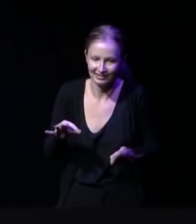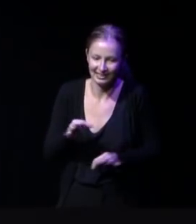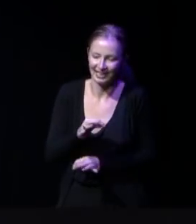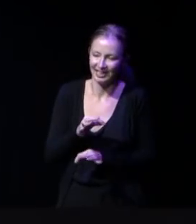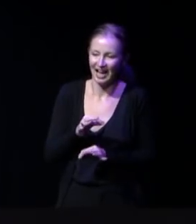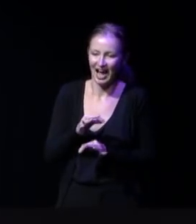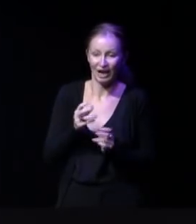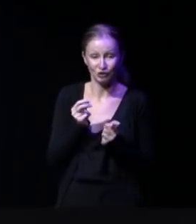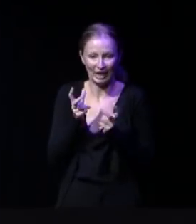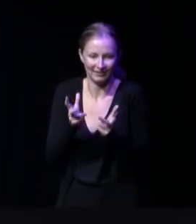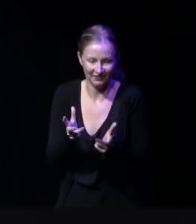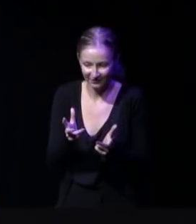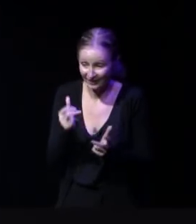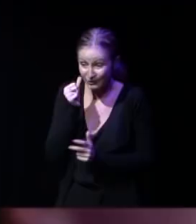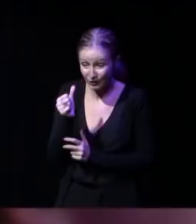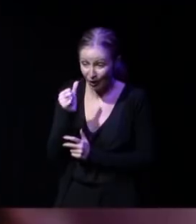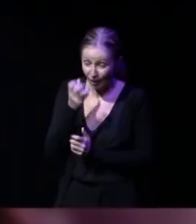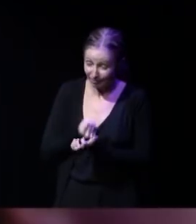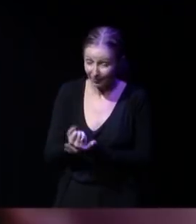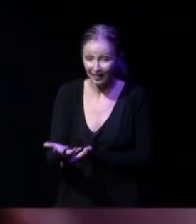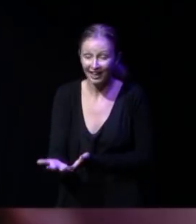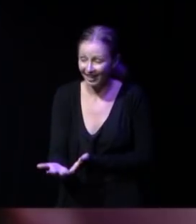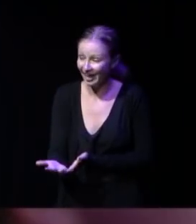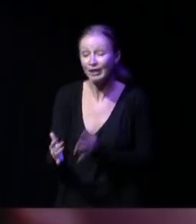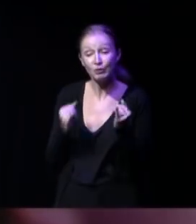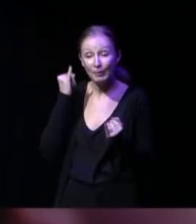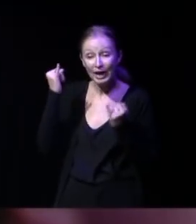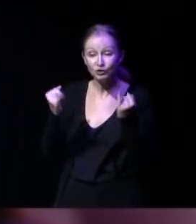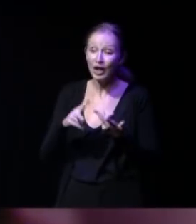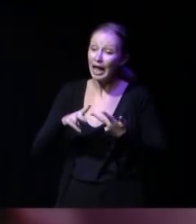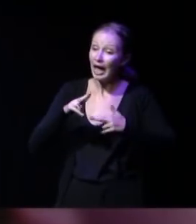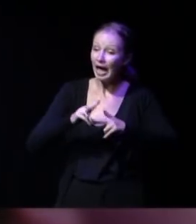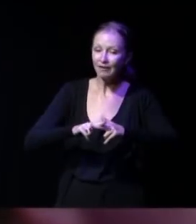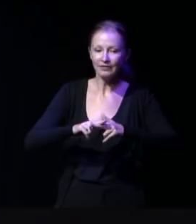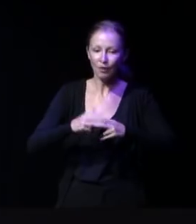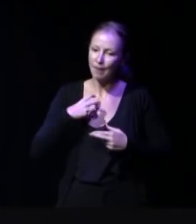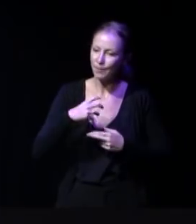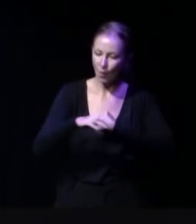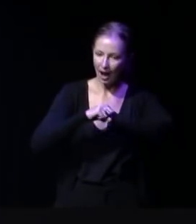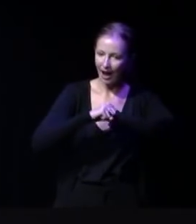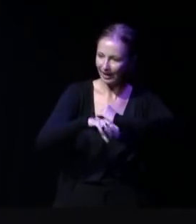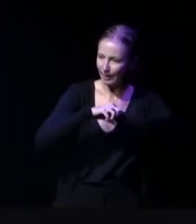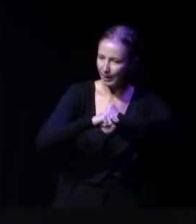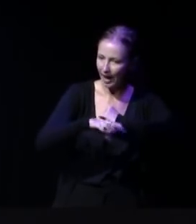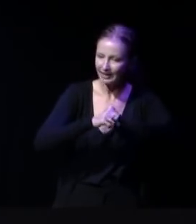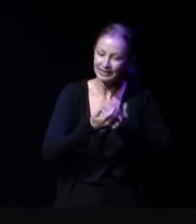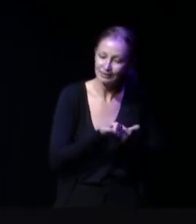I mean, can you imagine? If, you know, there was as many campaigns supporting our